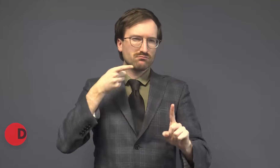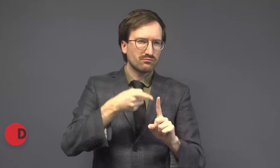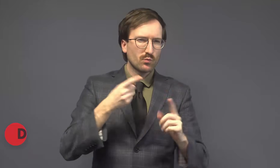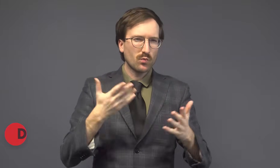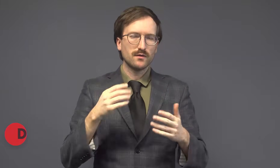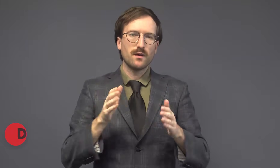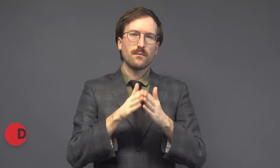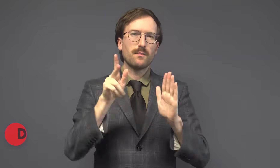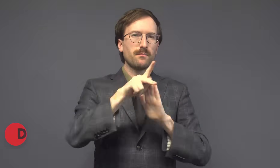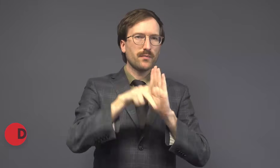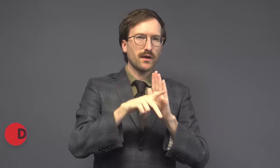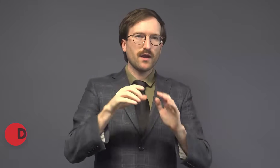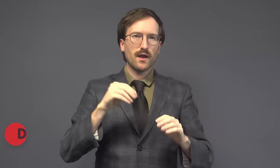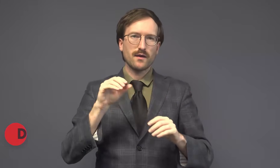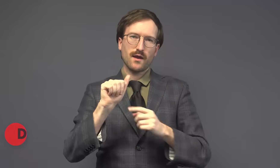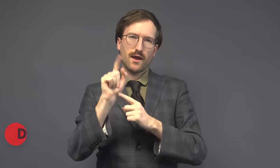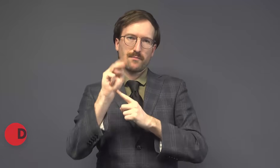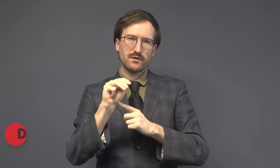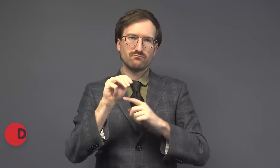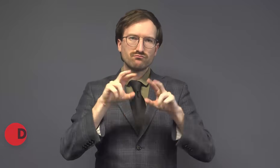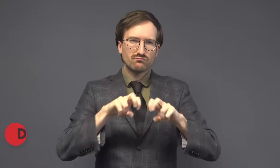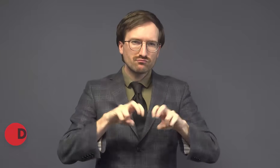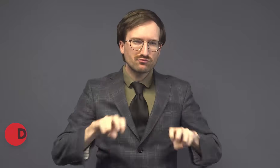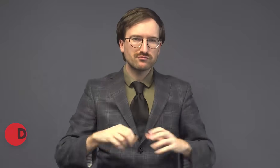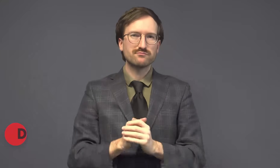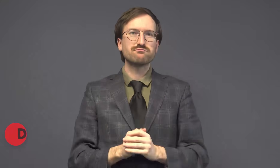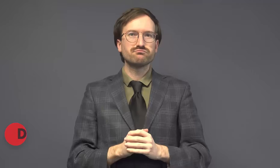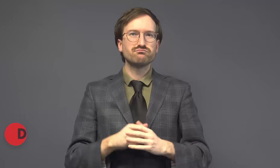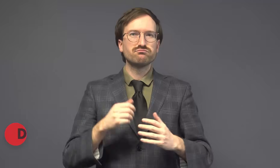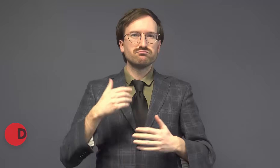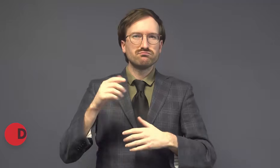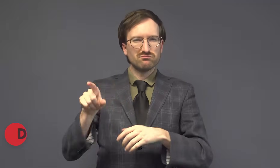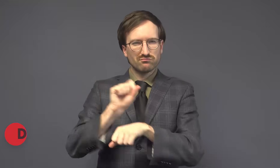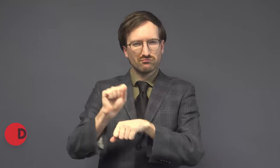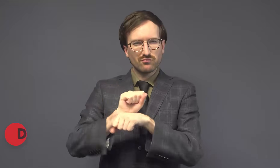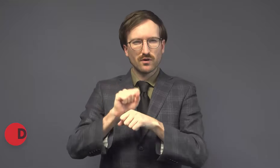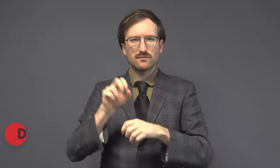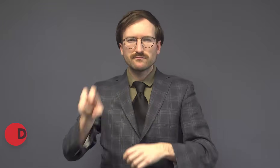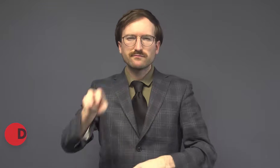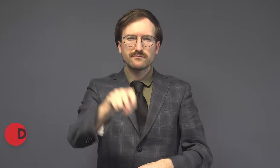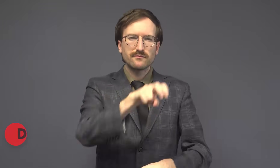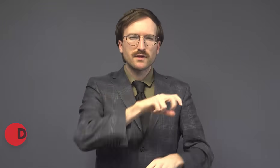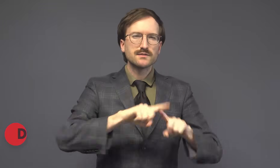public policy and administration. It was there where I began to work in public service in